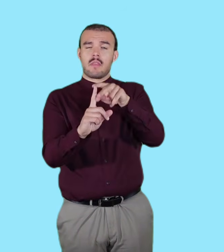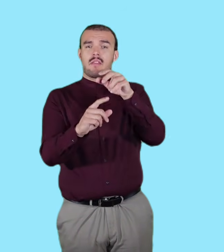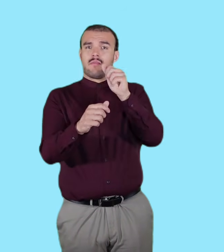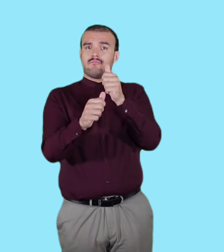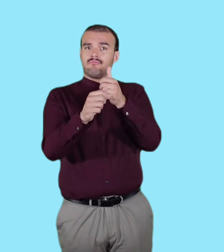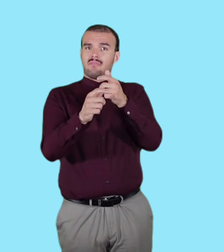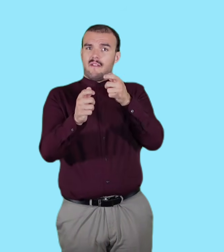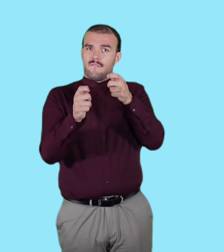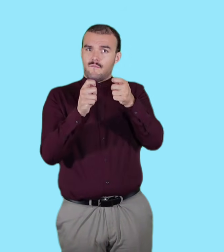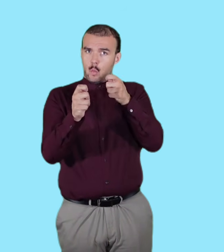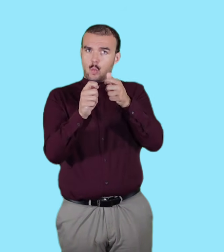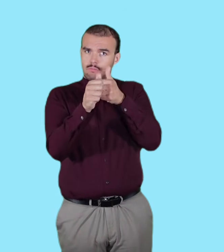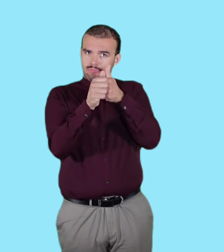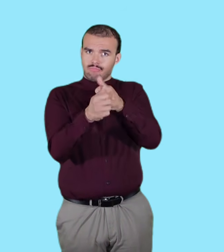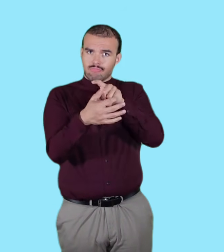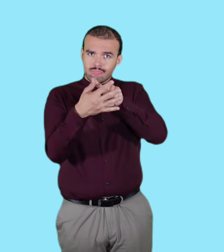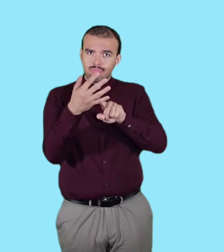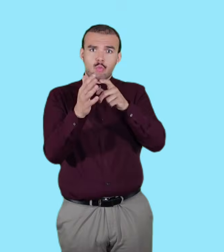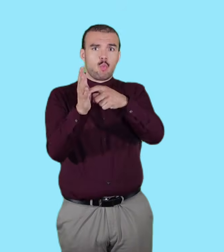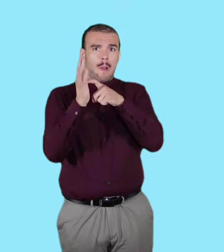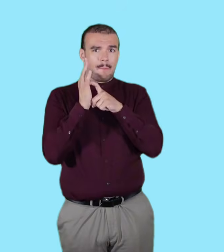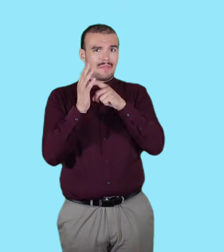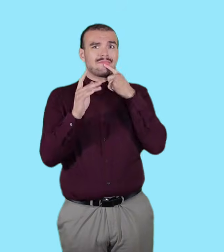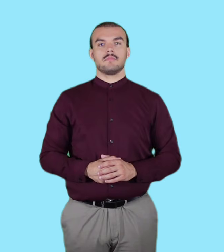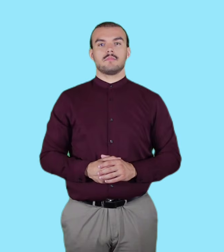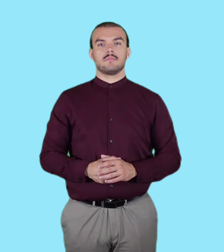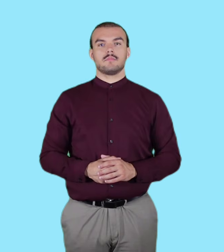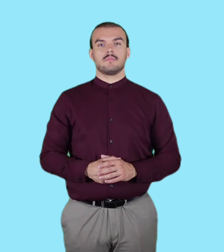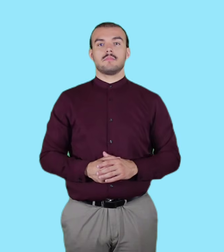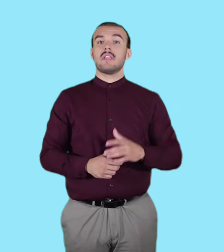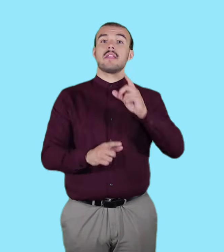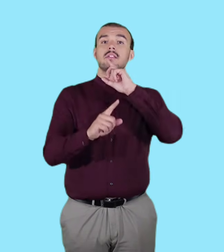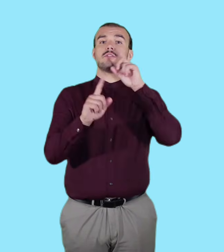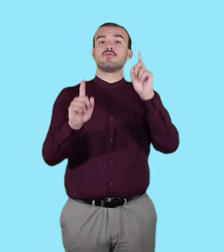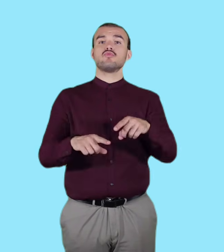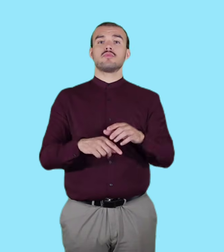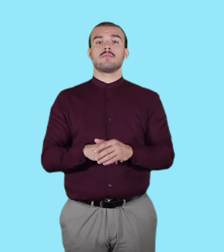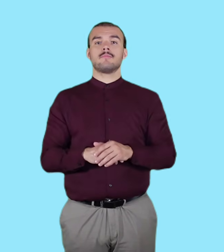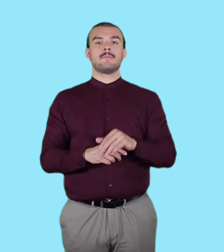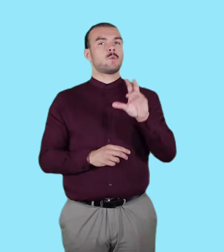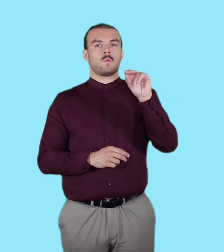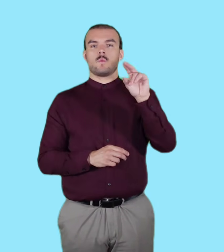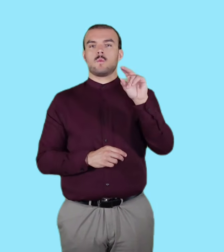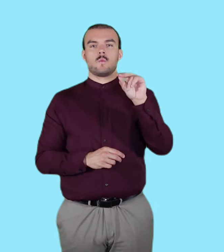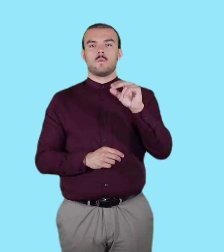the requirements in the same way? Answer: No.